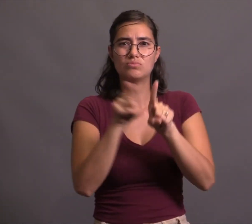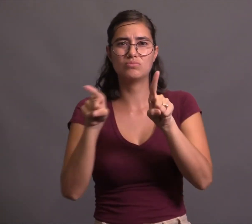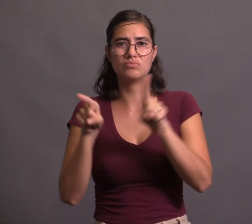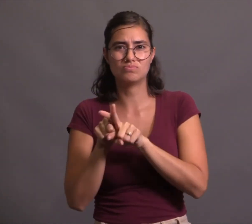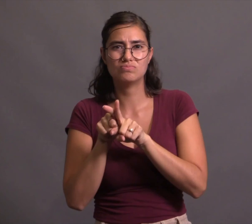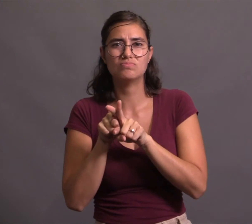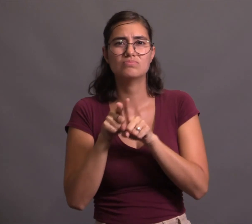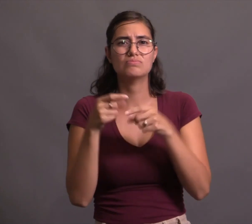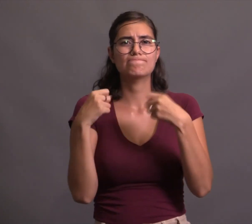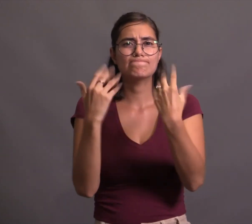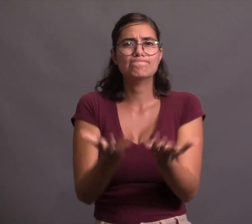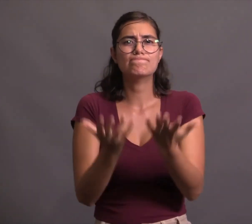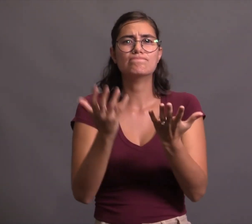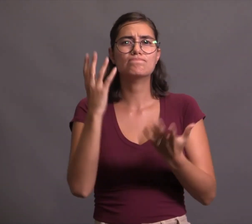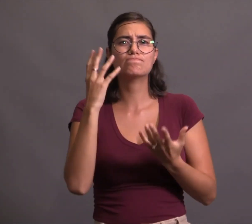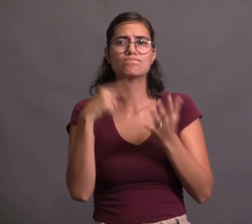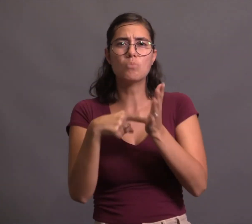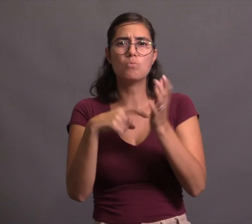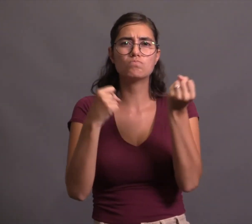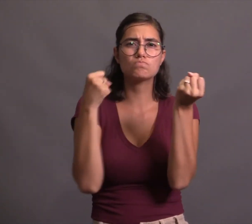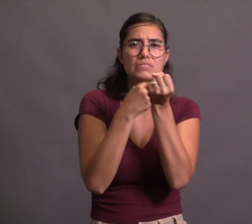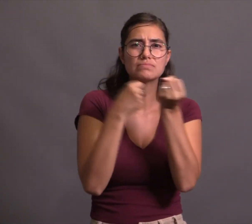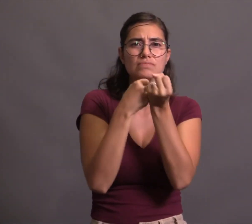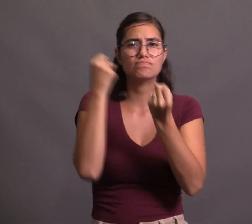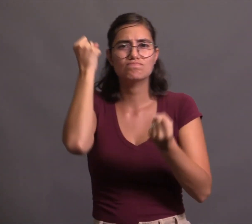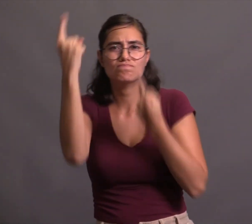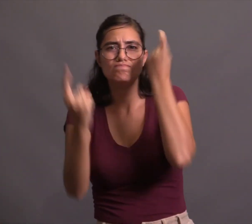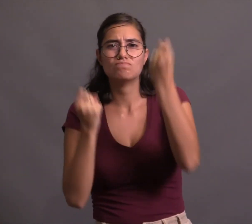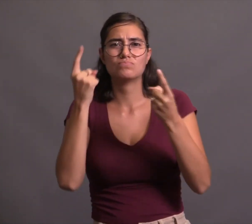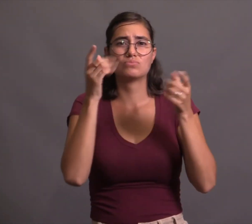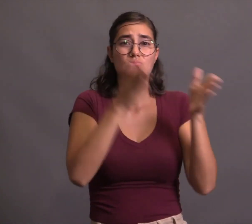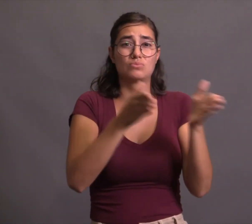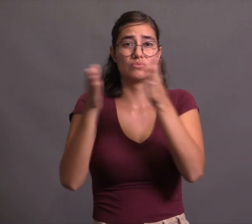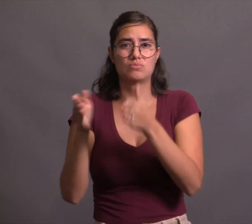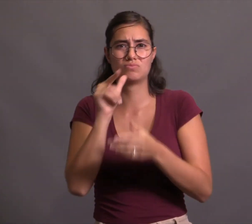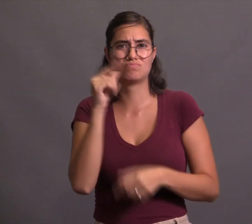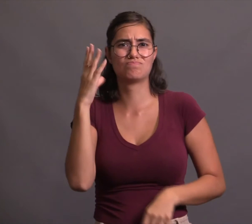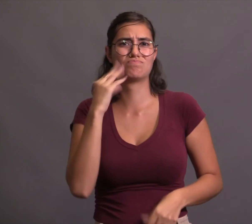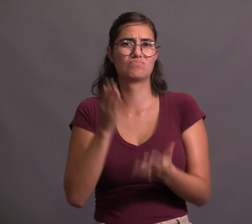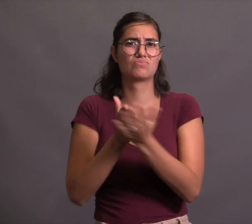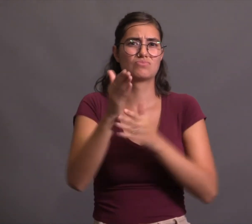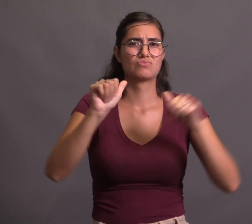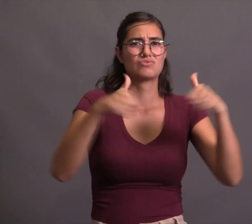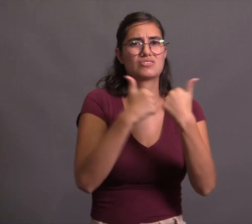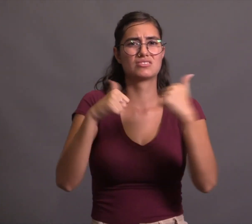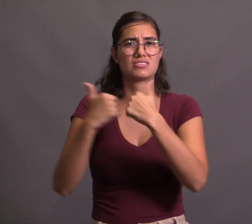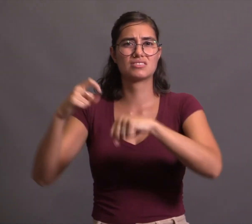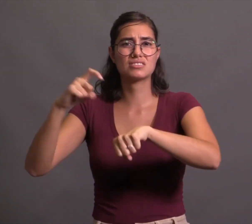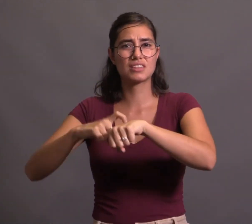while also being supportive and understanding when individuals experience through challenging times.